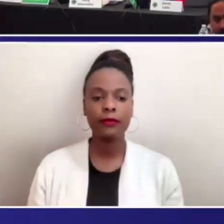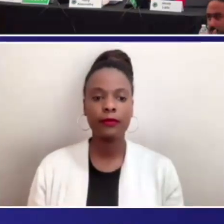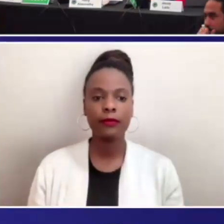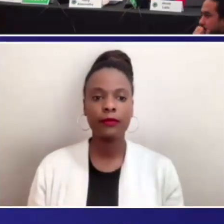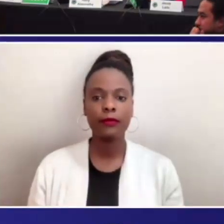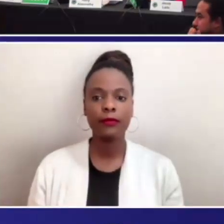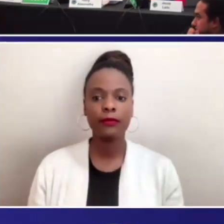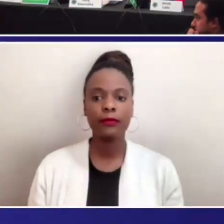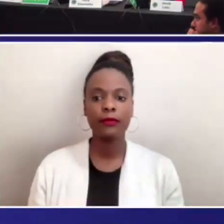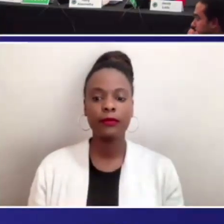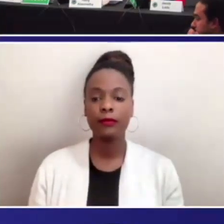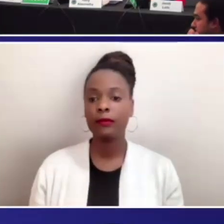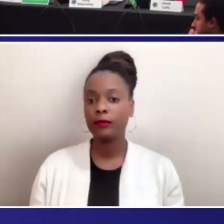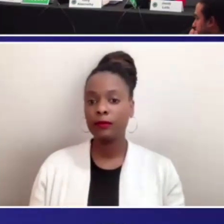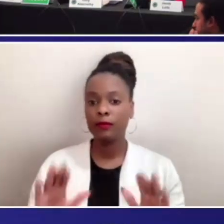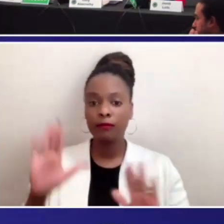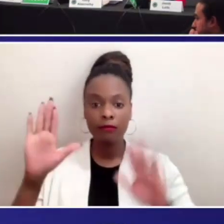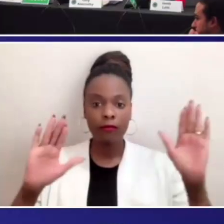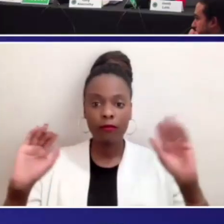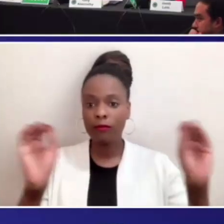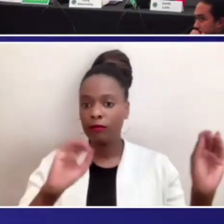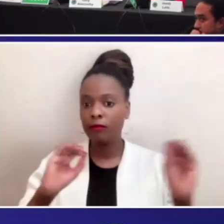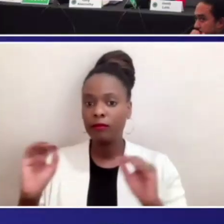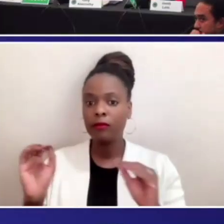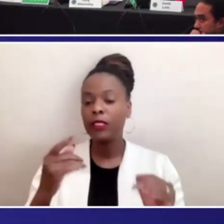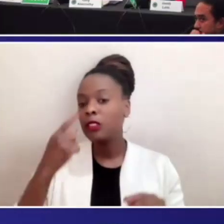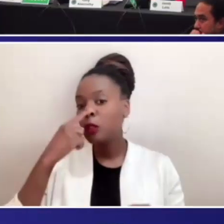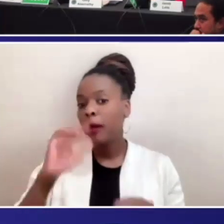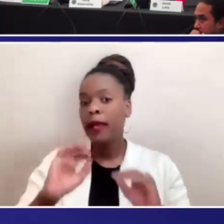Tamy, I see no other cards. If you could clarify the sections that you want the pulse check on.